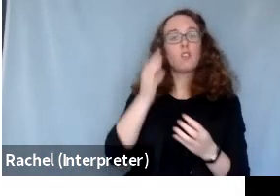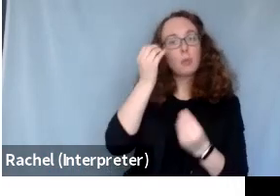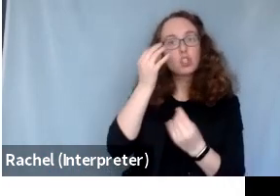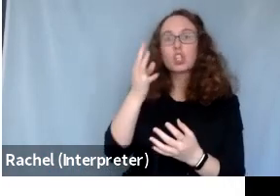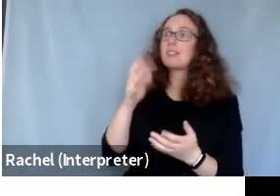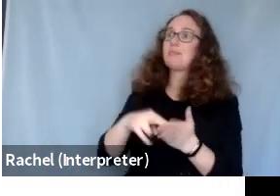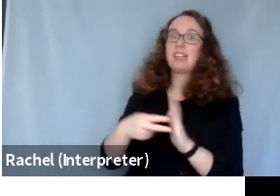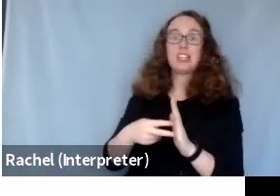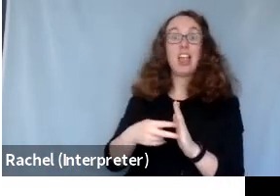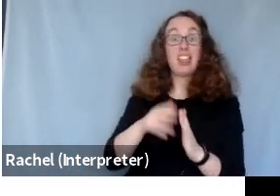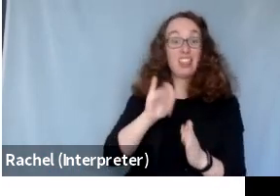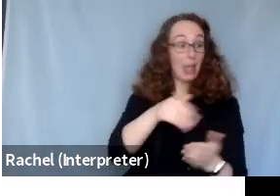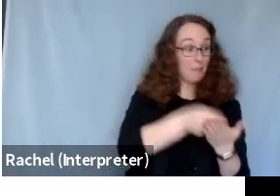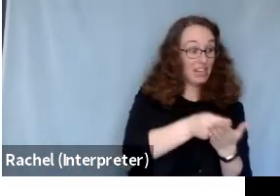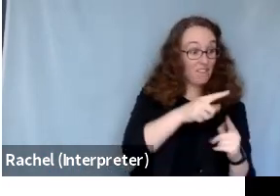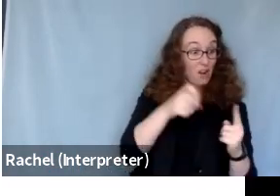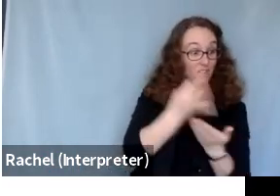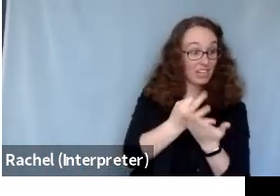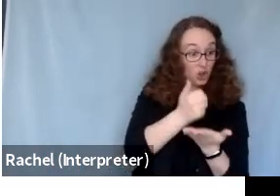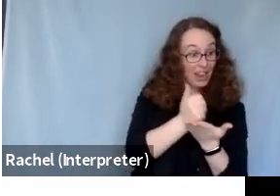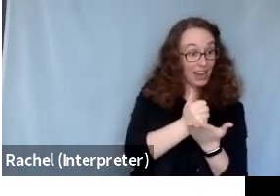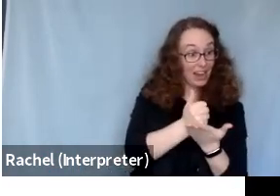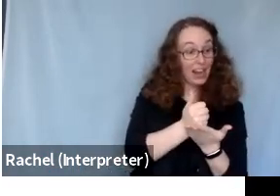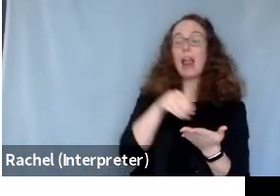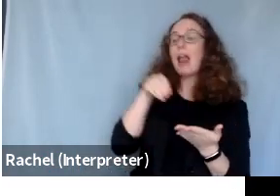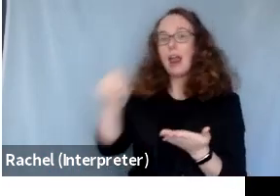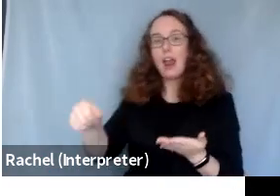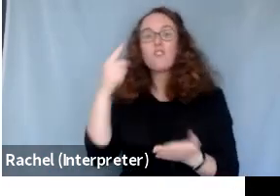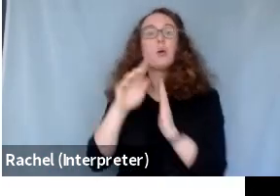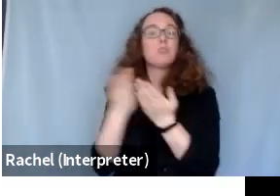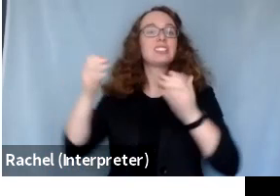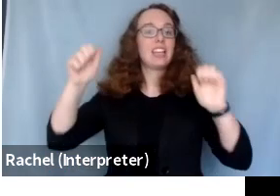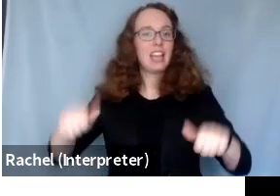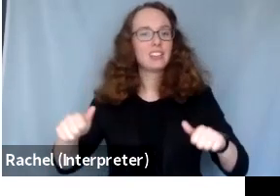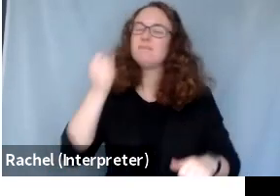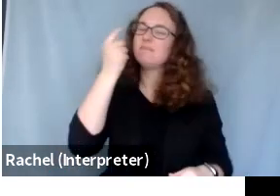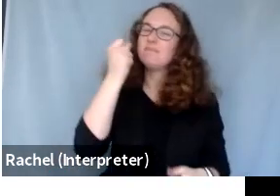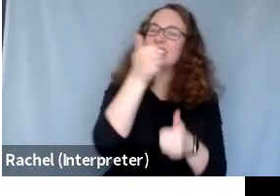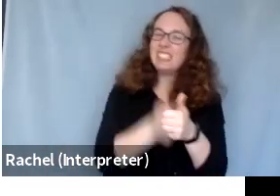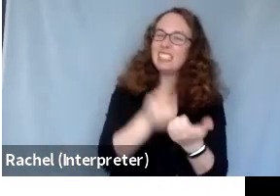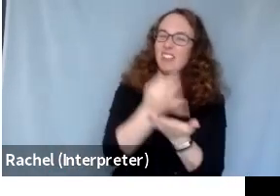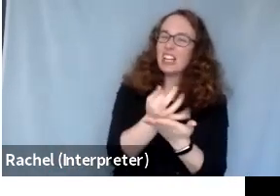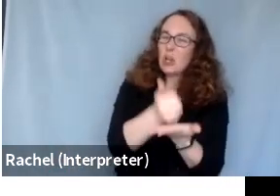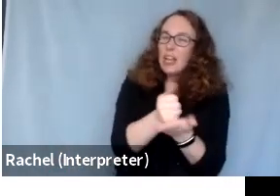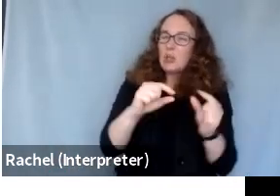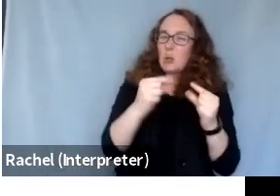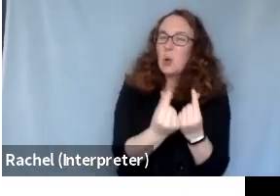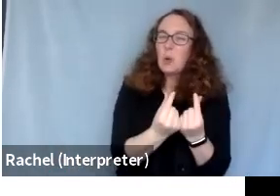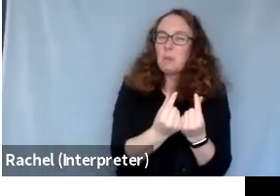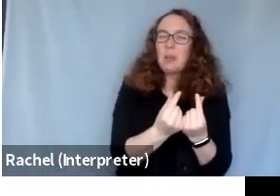Obviously every single financial aid group has different details on what they cover and what they don't, so wait for that email, but this is a